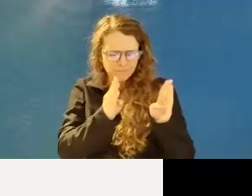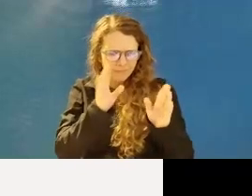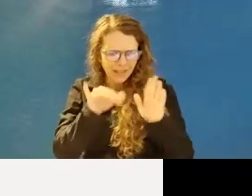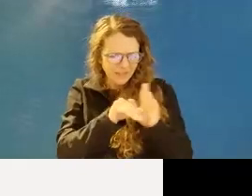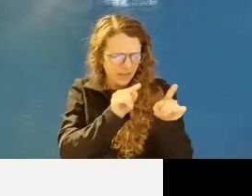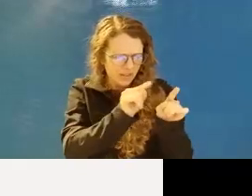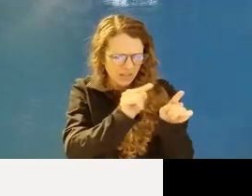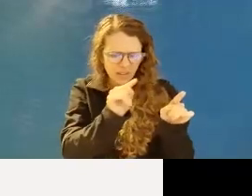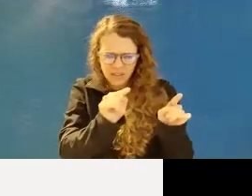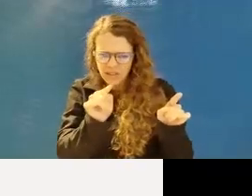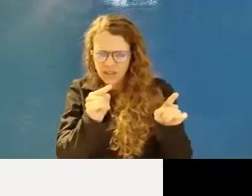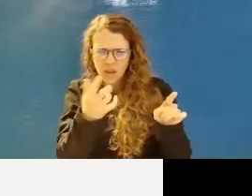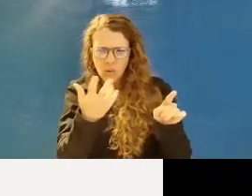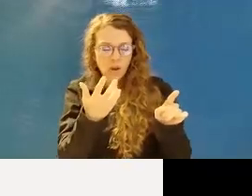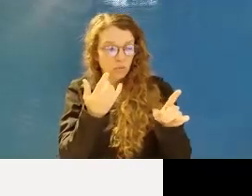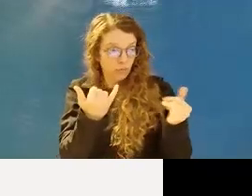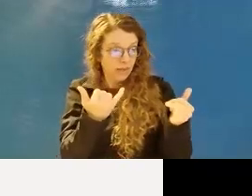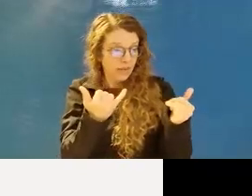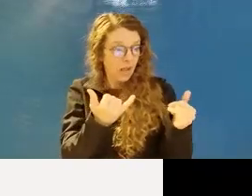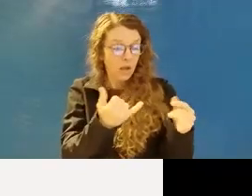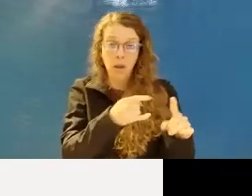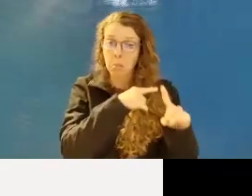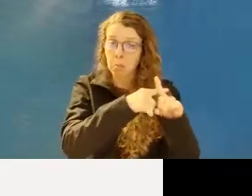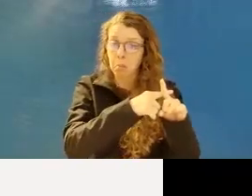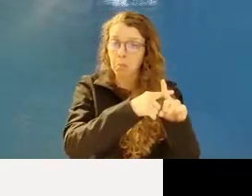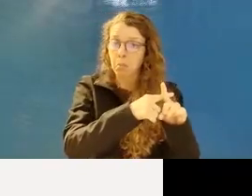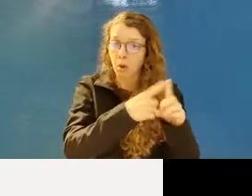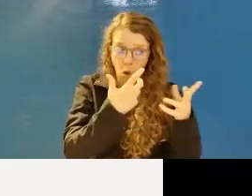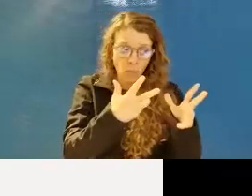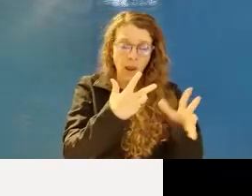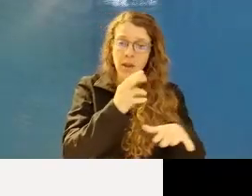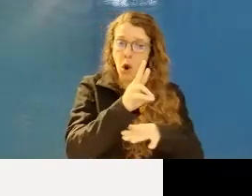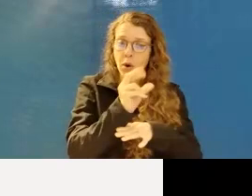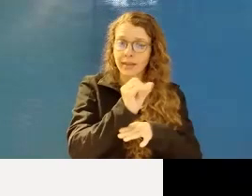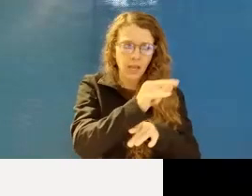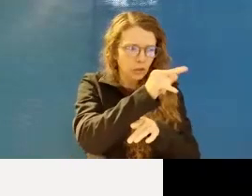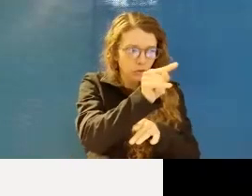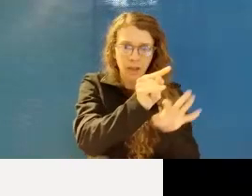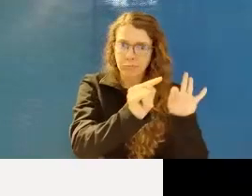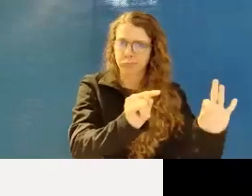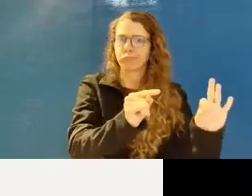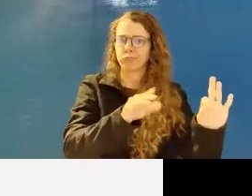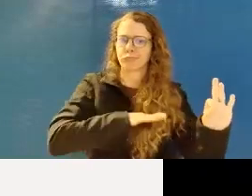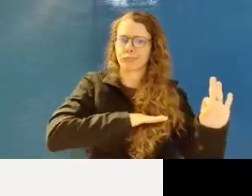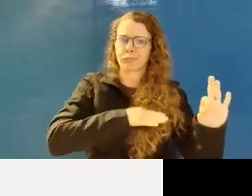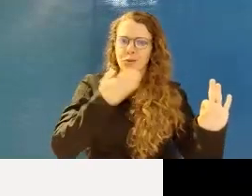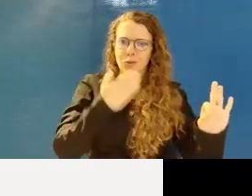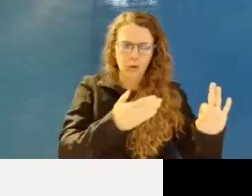You know, what are things that we're currently doing that already meet RSI. All right. So let's check that off, I'm going to continue to do those things.